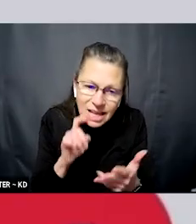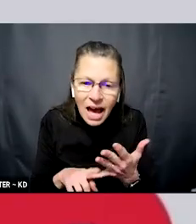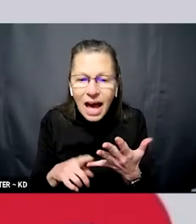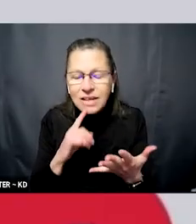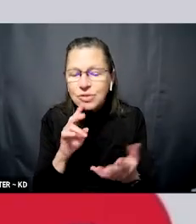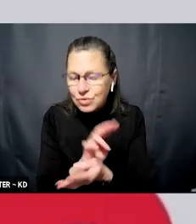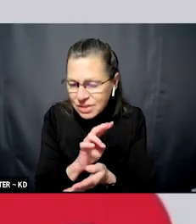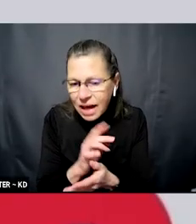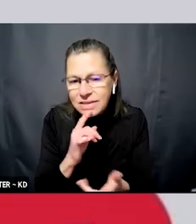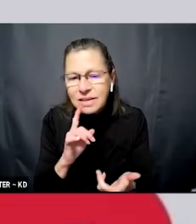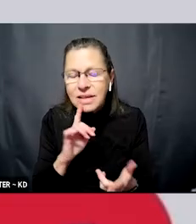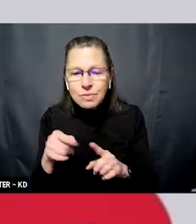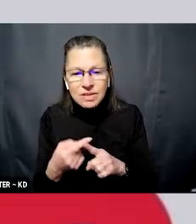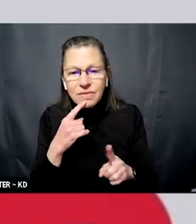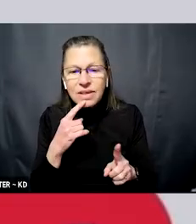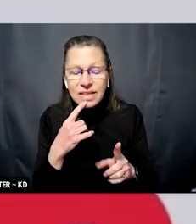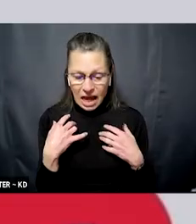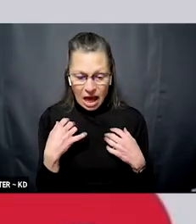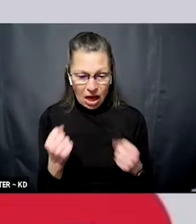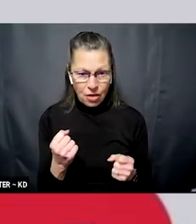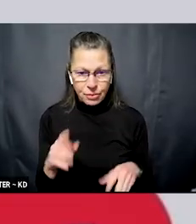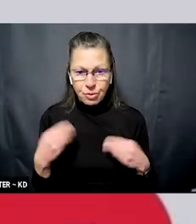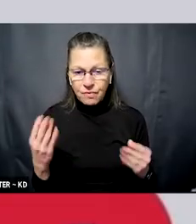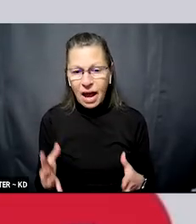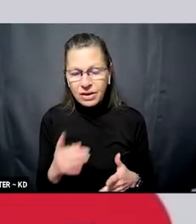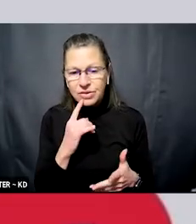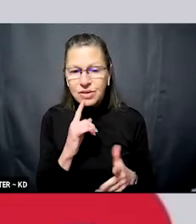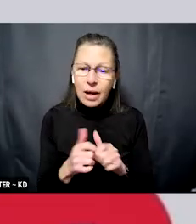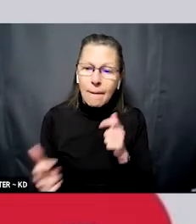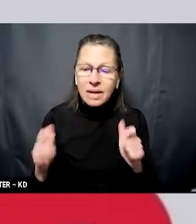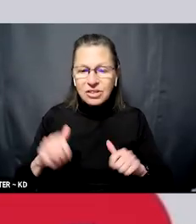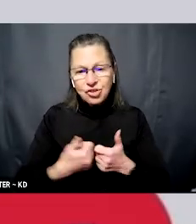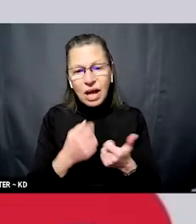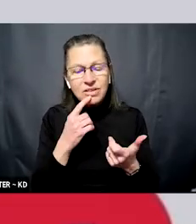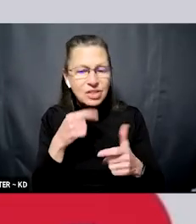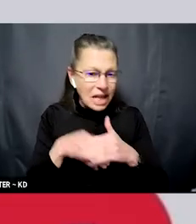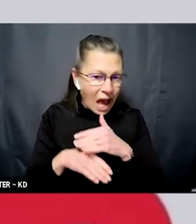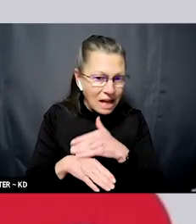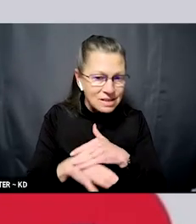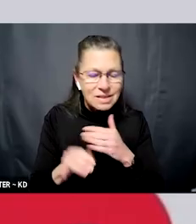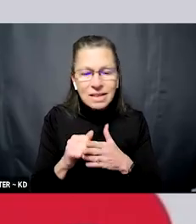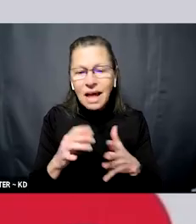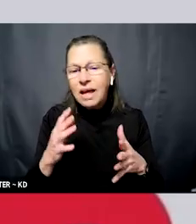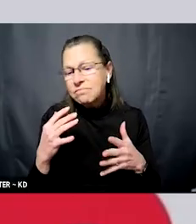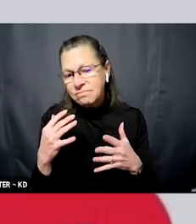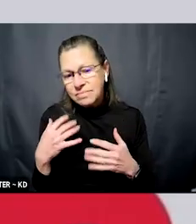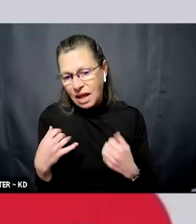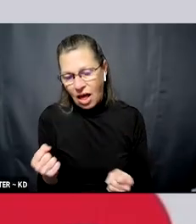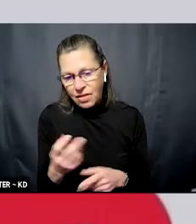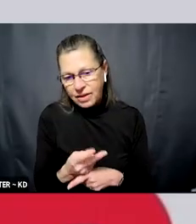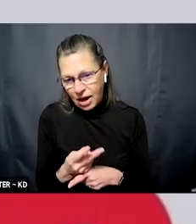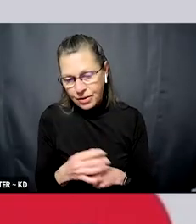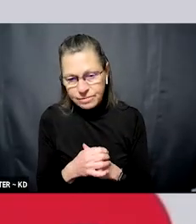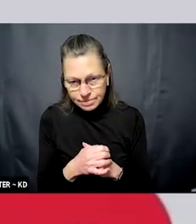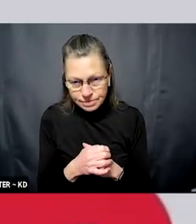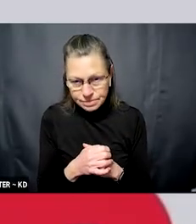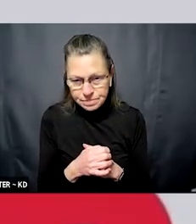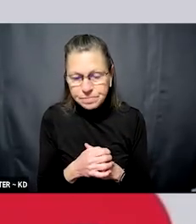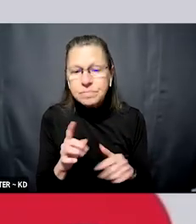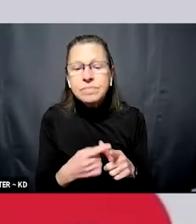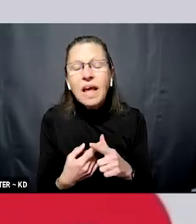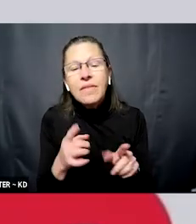providers and biggest challenges in accessing those health providers. And then also the last